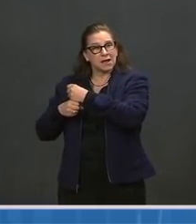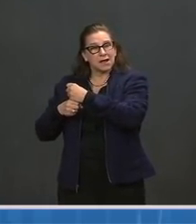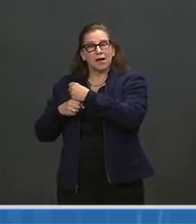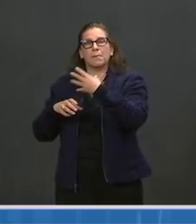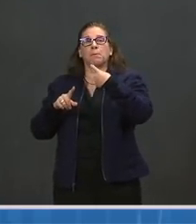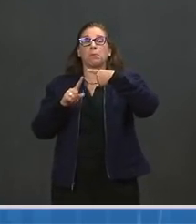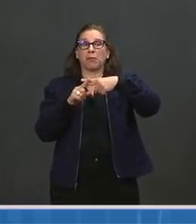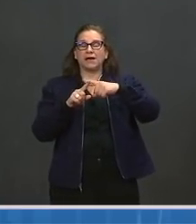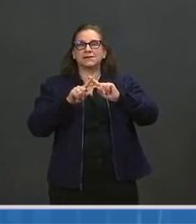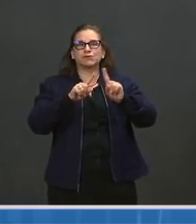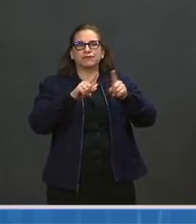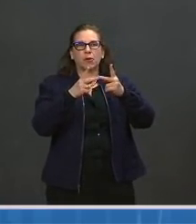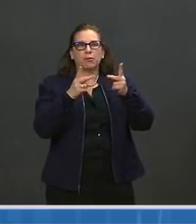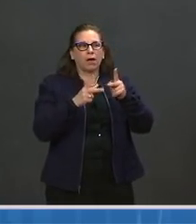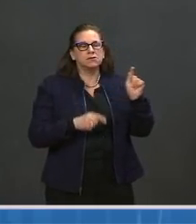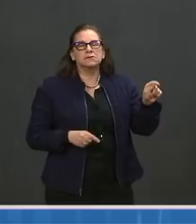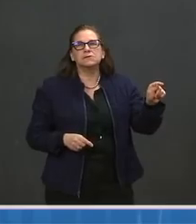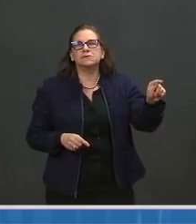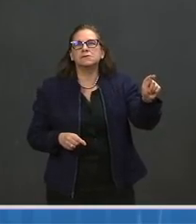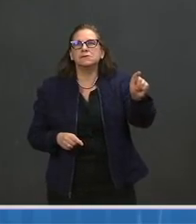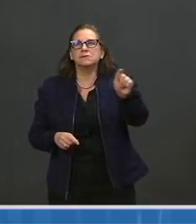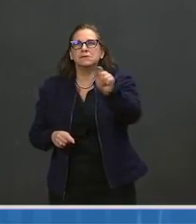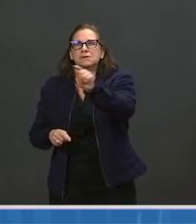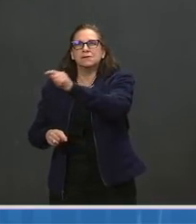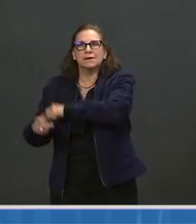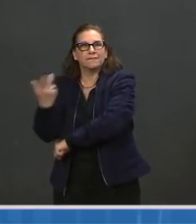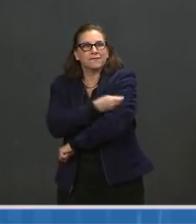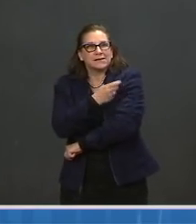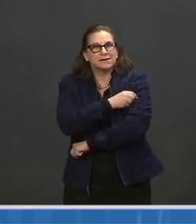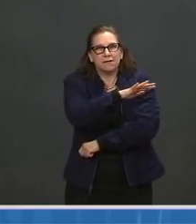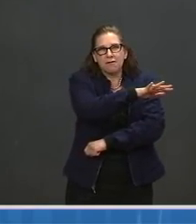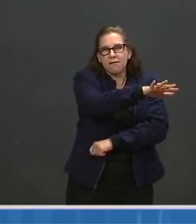We are now vaccinating about 2.5 million people per day,